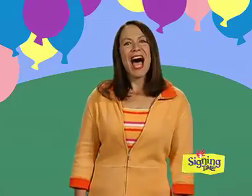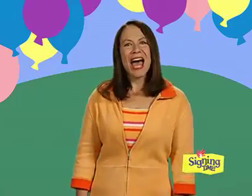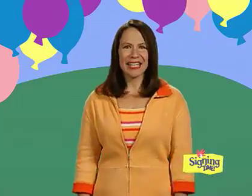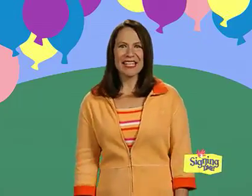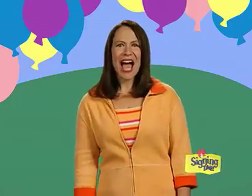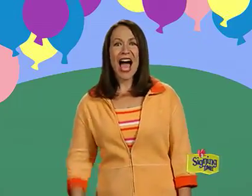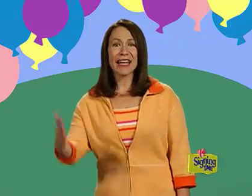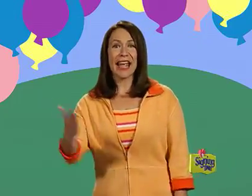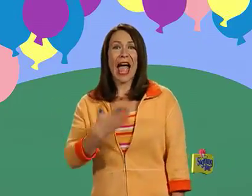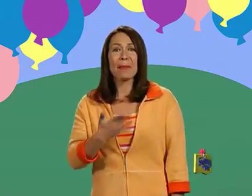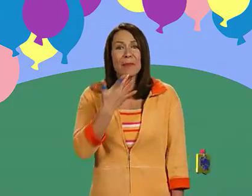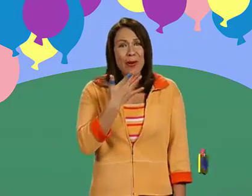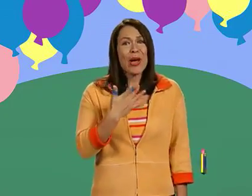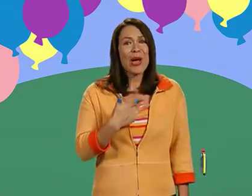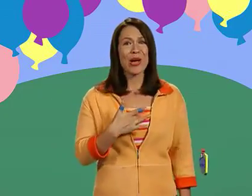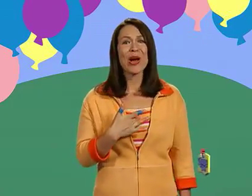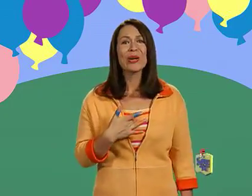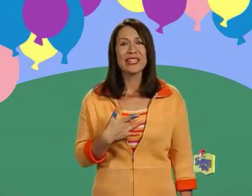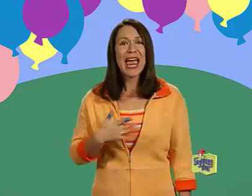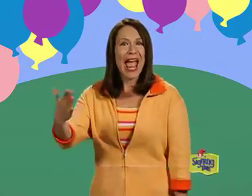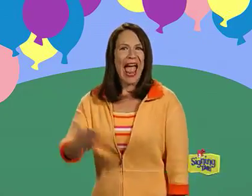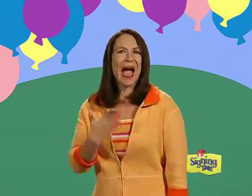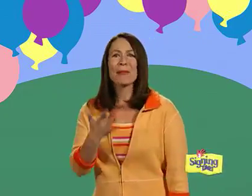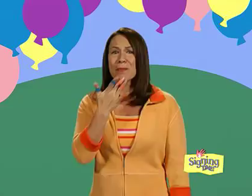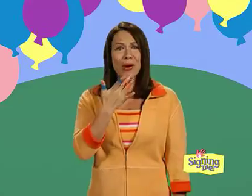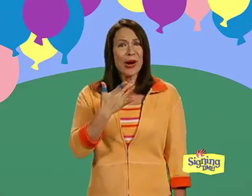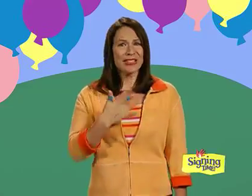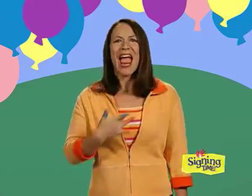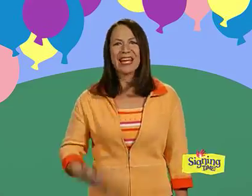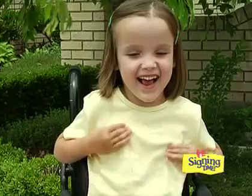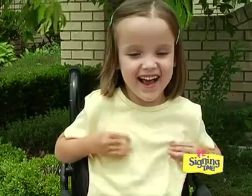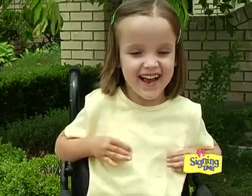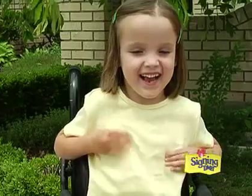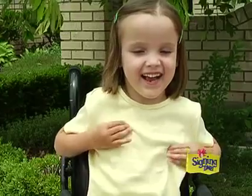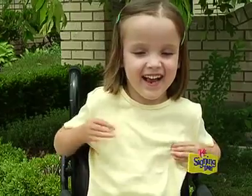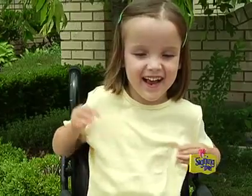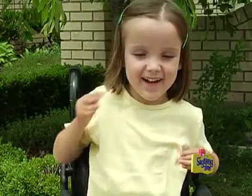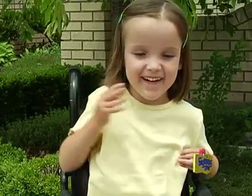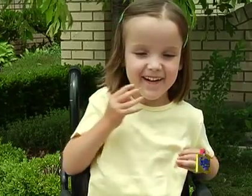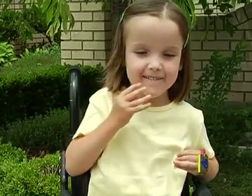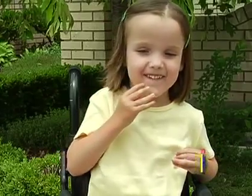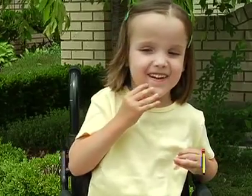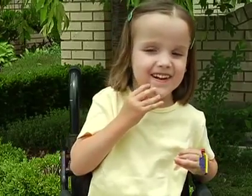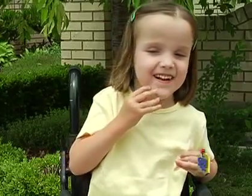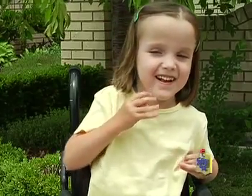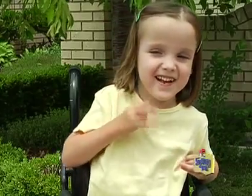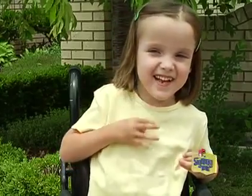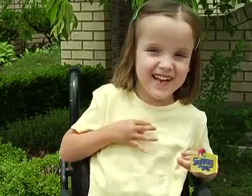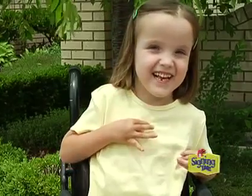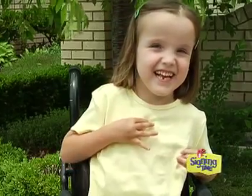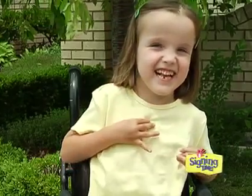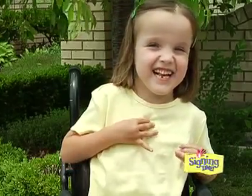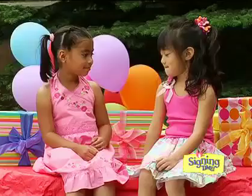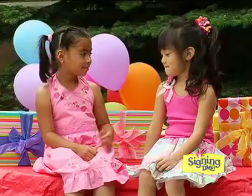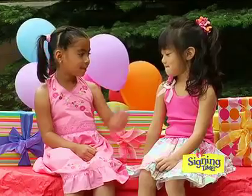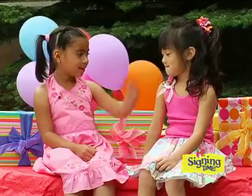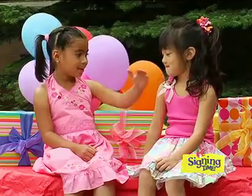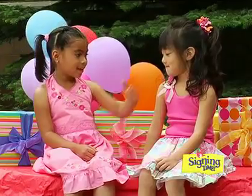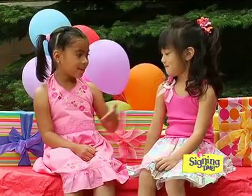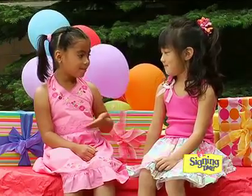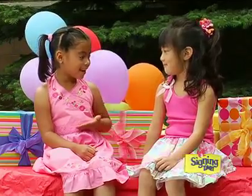La dee da dee Happy Birthday Happy birthday all day long!